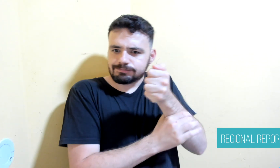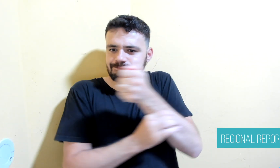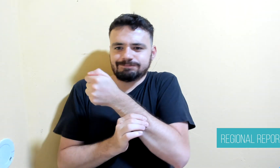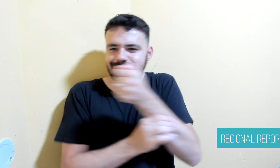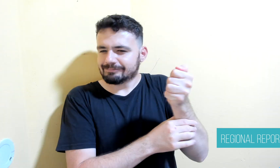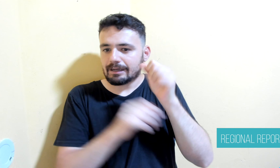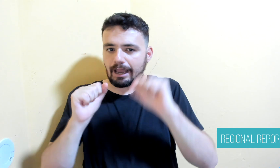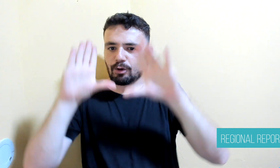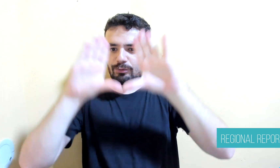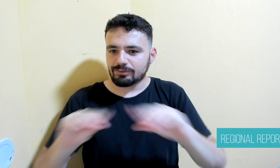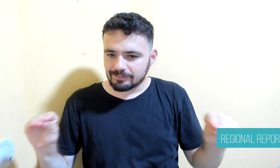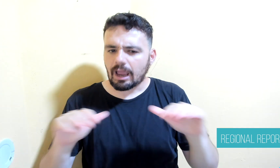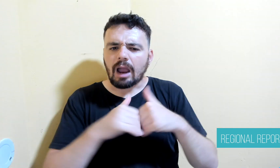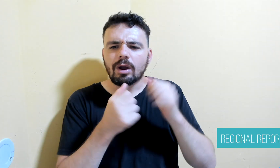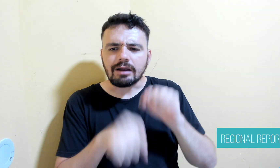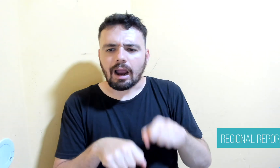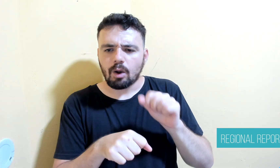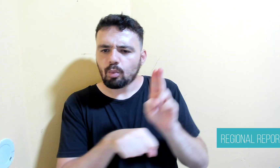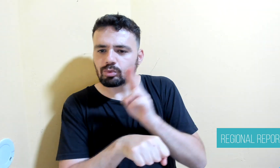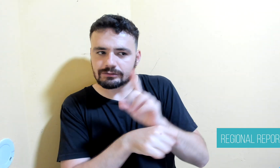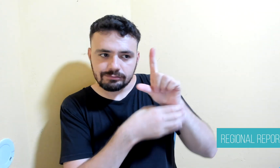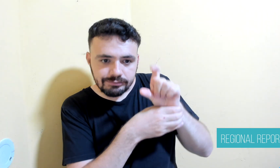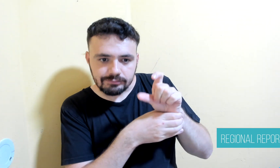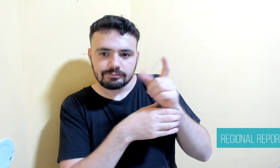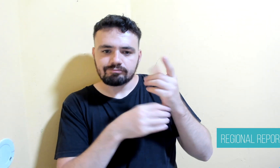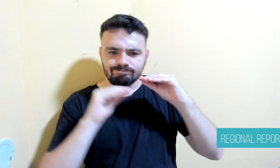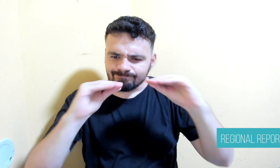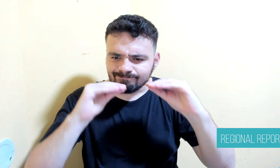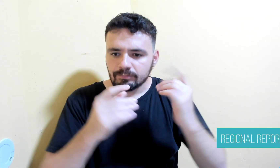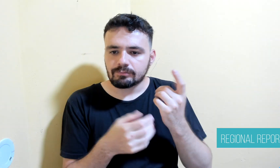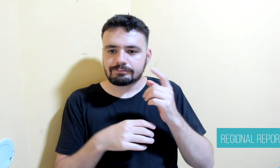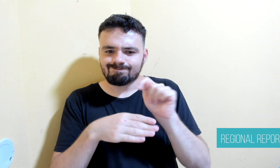in emergencies related to fires, personnel from the Miraflores